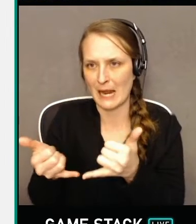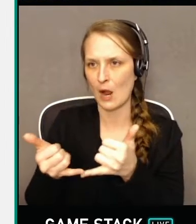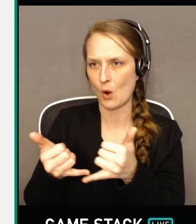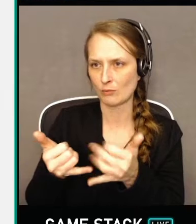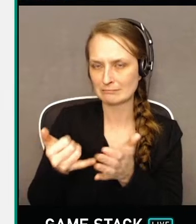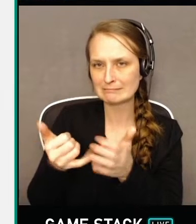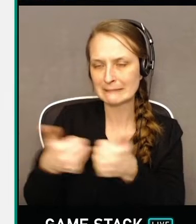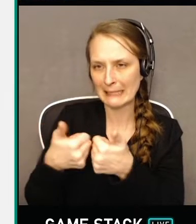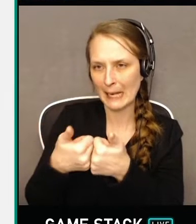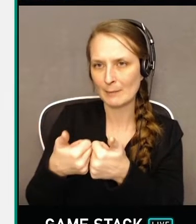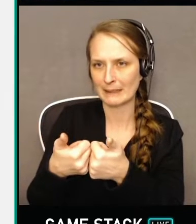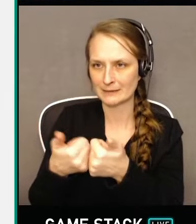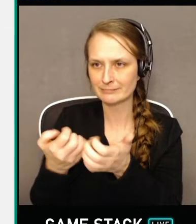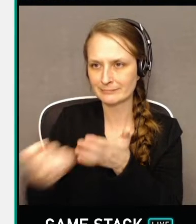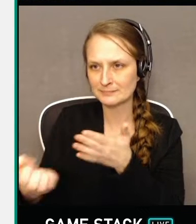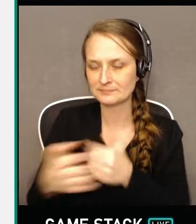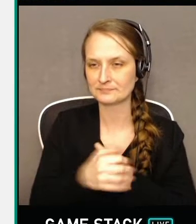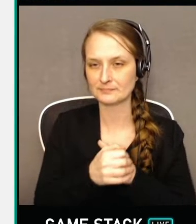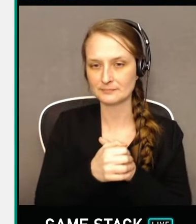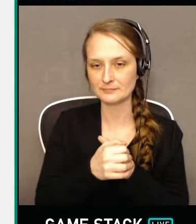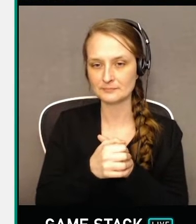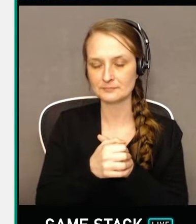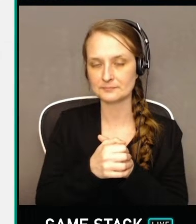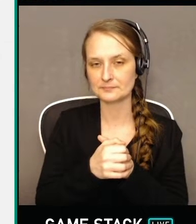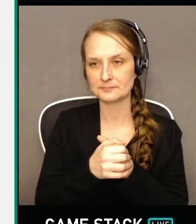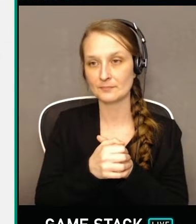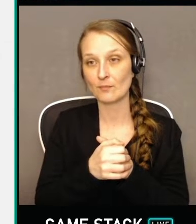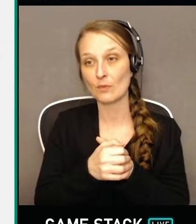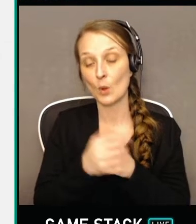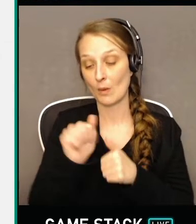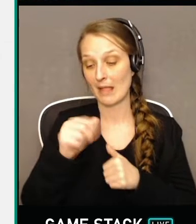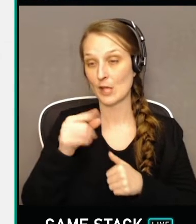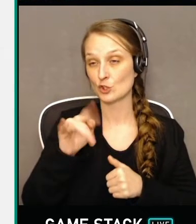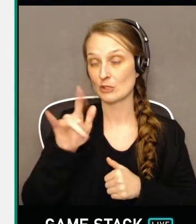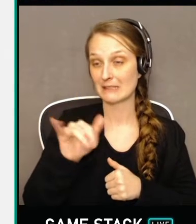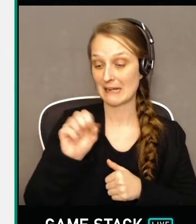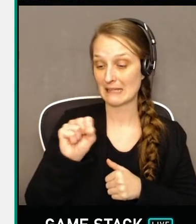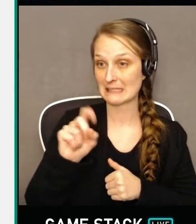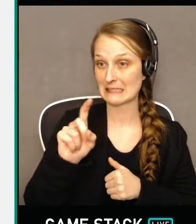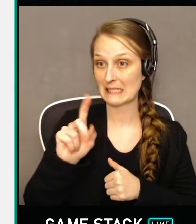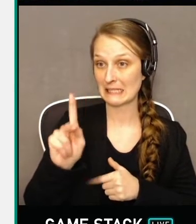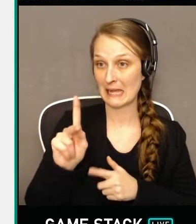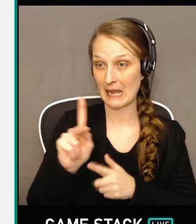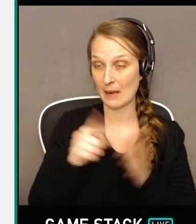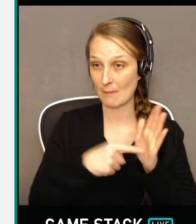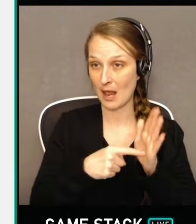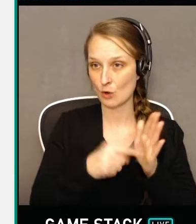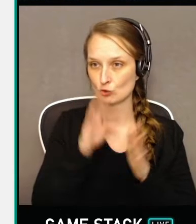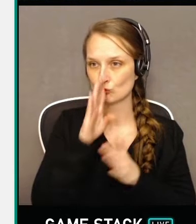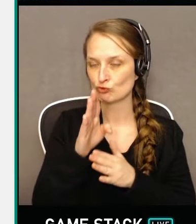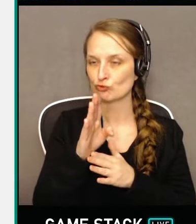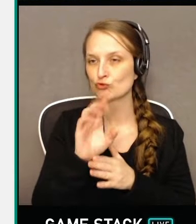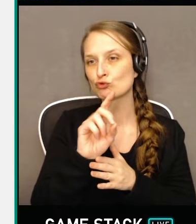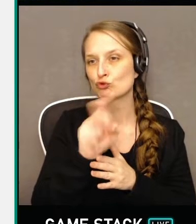just how straightforward this is. With the Agility SDK model, the DirectX team has a way to get fixes and